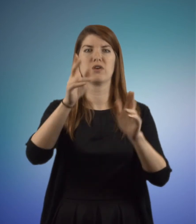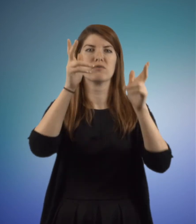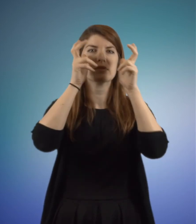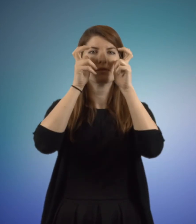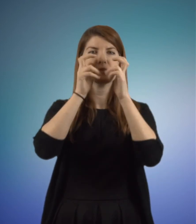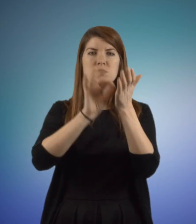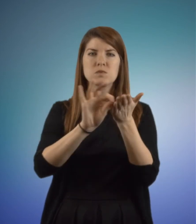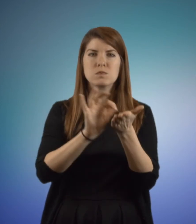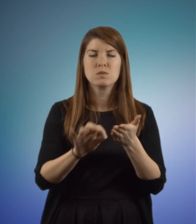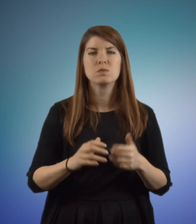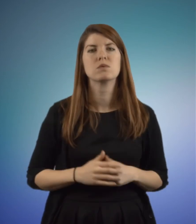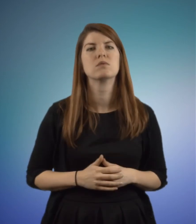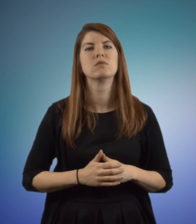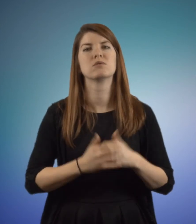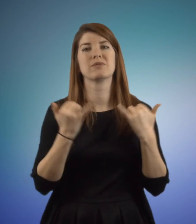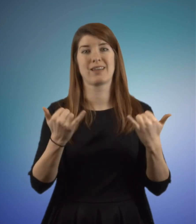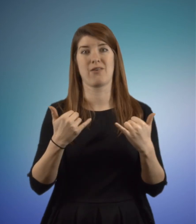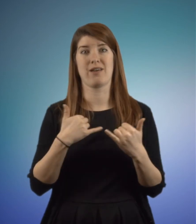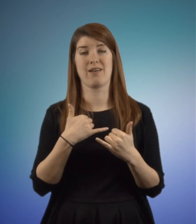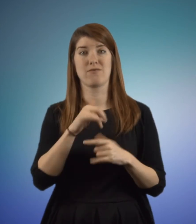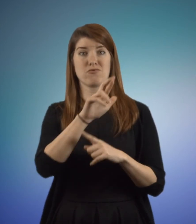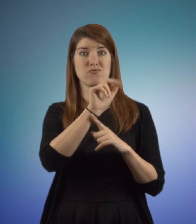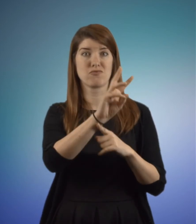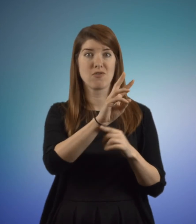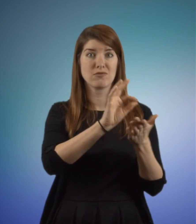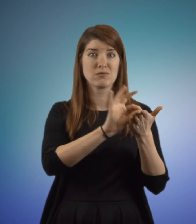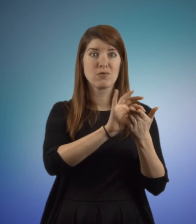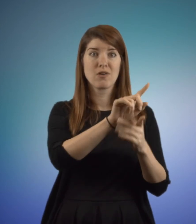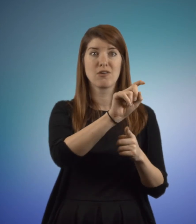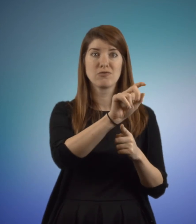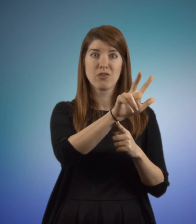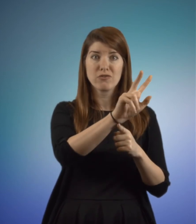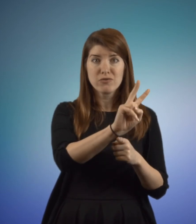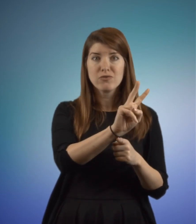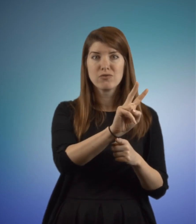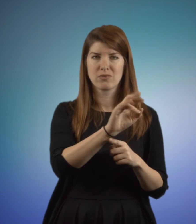So, they have a raw score of 132, the actual number that they had right.